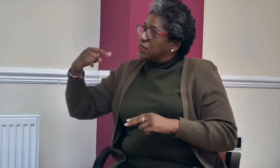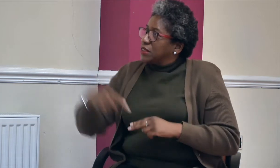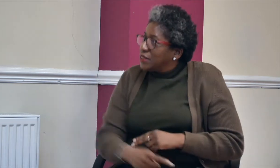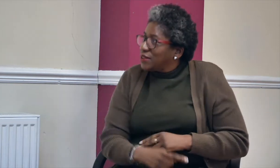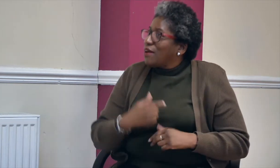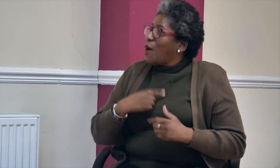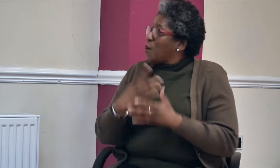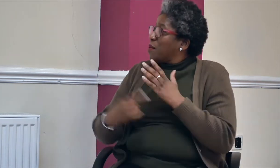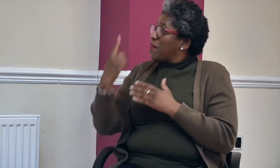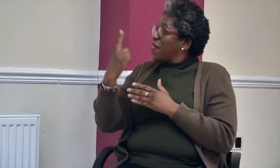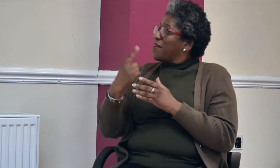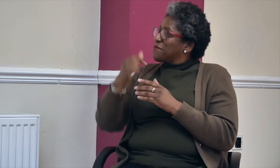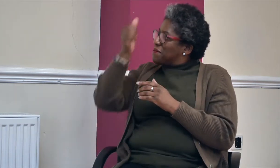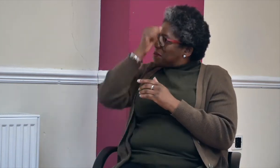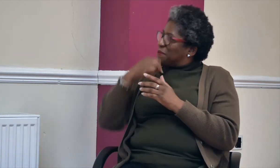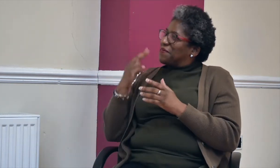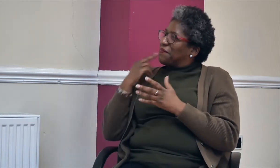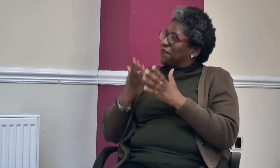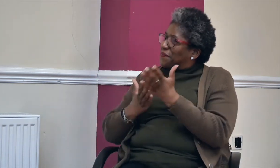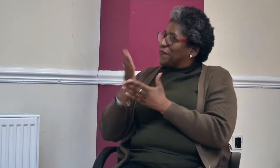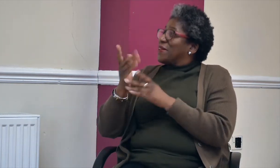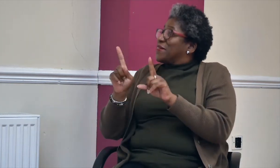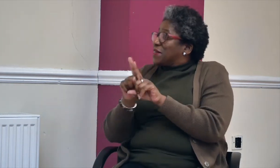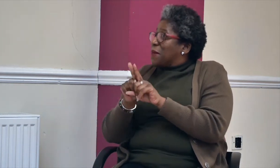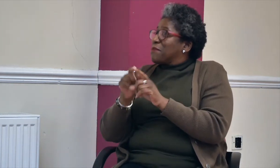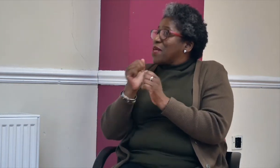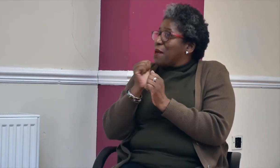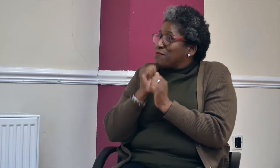That would get my attention to tell me dinner was ready. I was the only one in my family who was deaf.